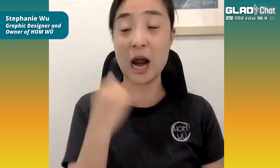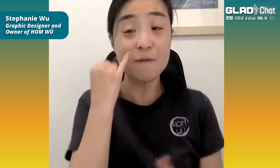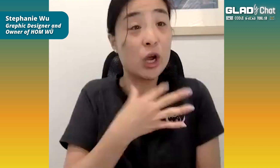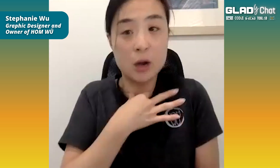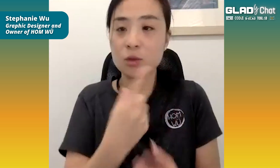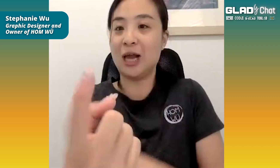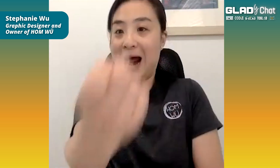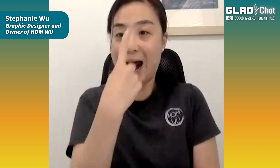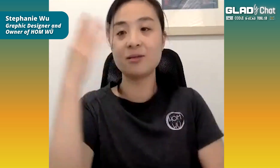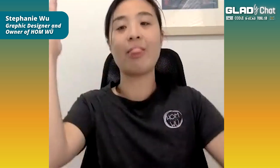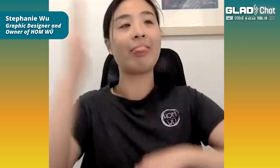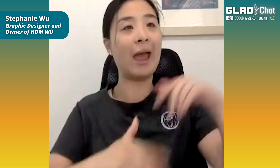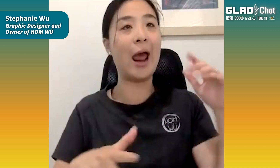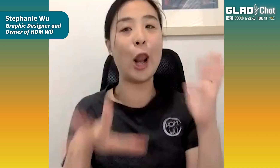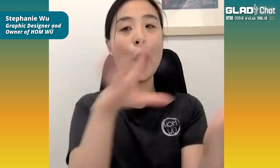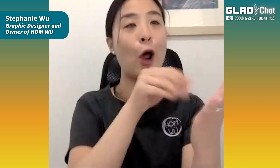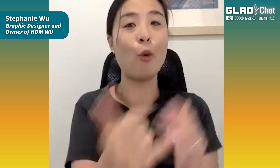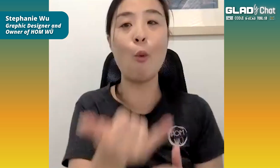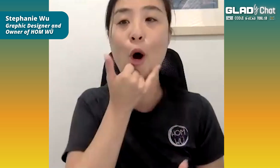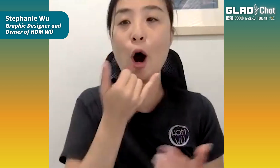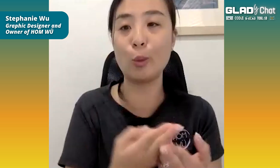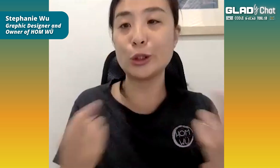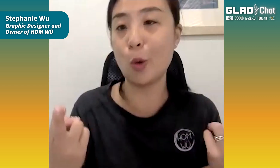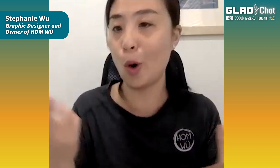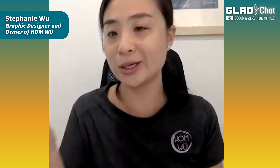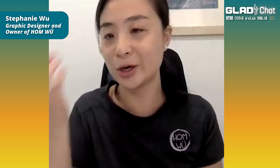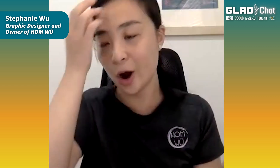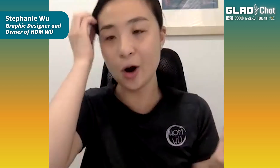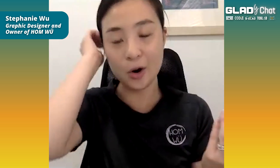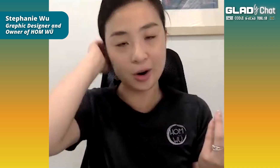If you’re curious, just ask us rather than learn from the wrong sources.